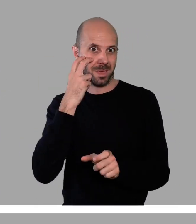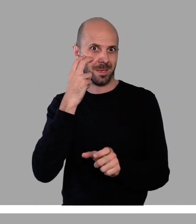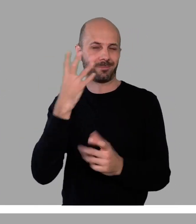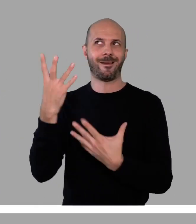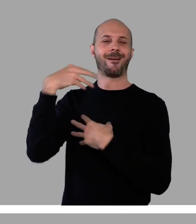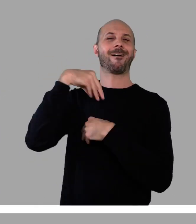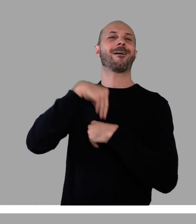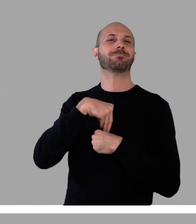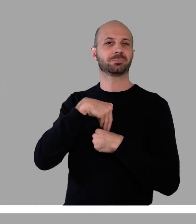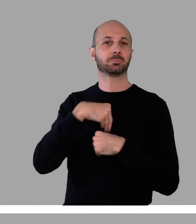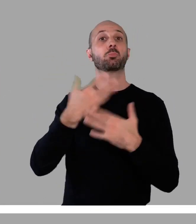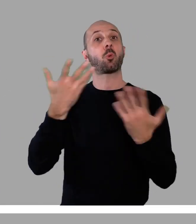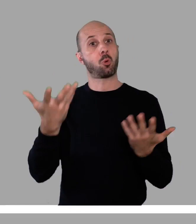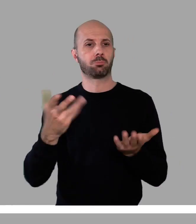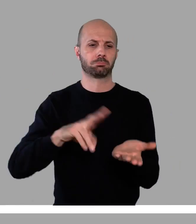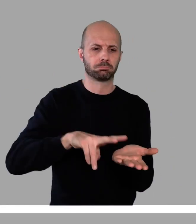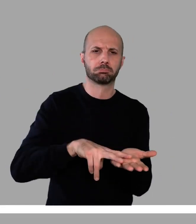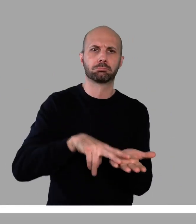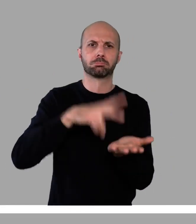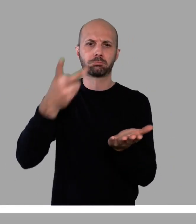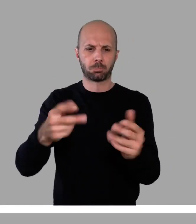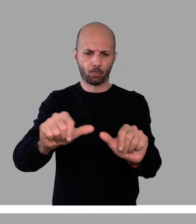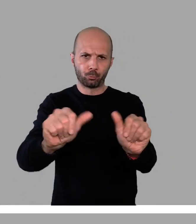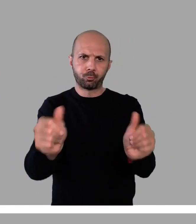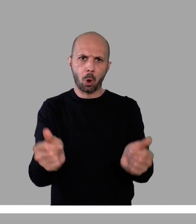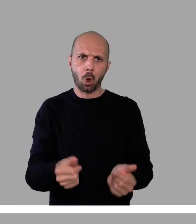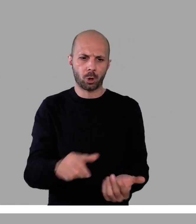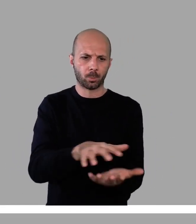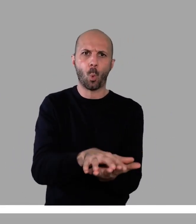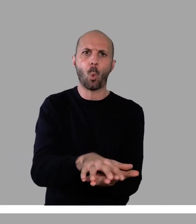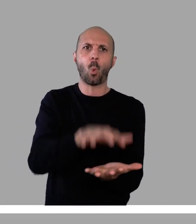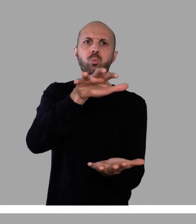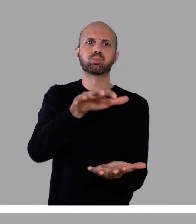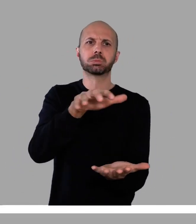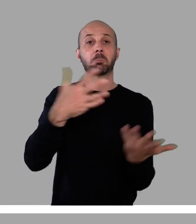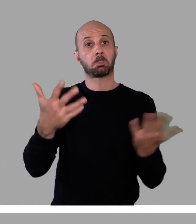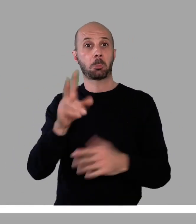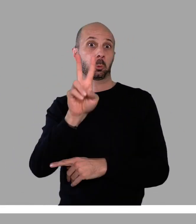to relief translation of bi-dimensional works